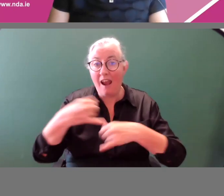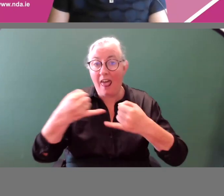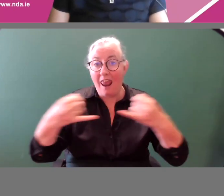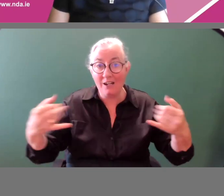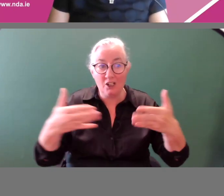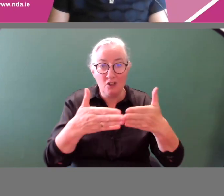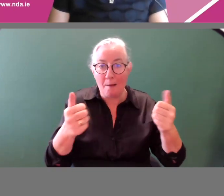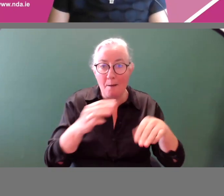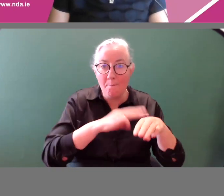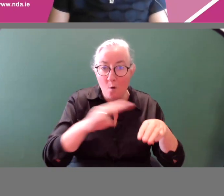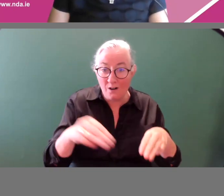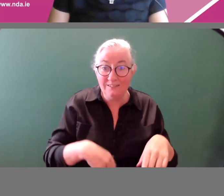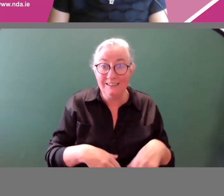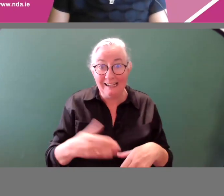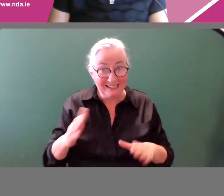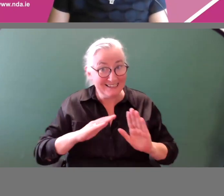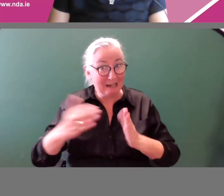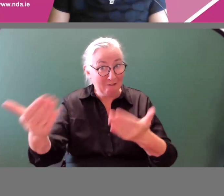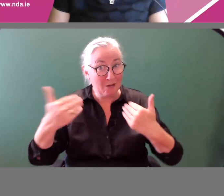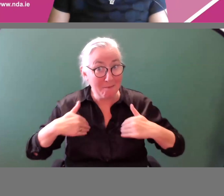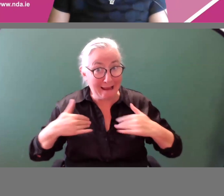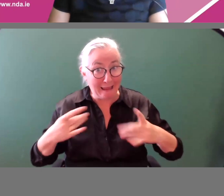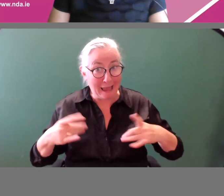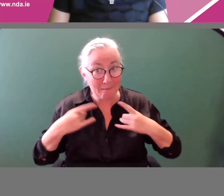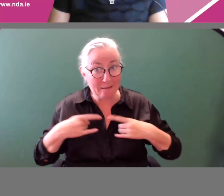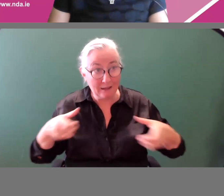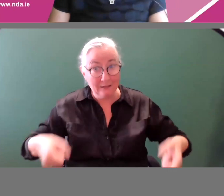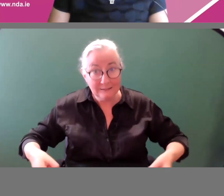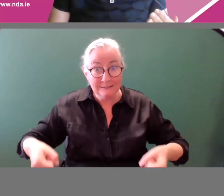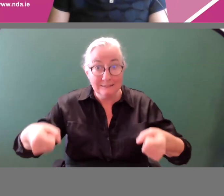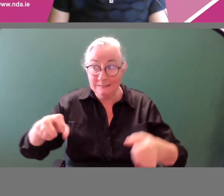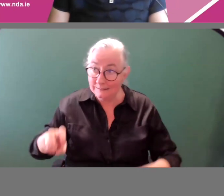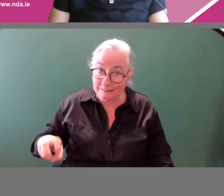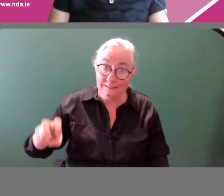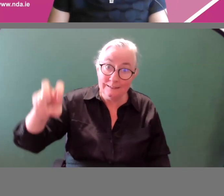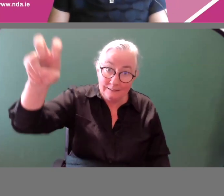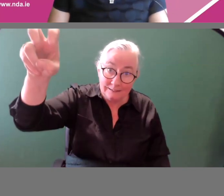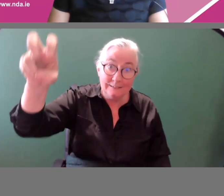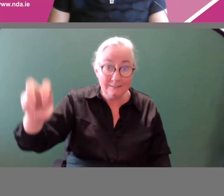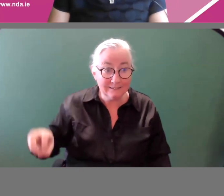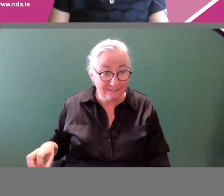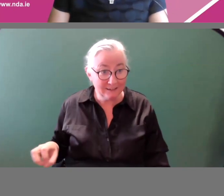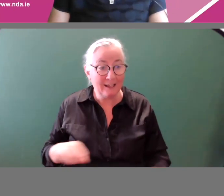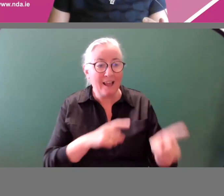and the delivery man having to bring it up and down the stairs. And the last one it's an image,